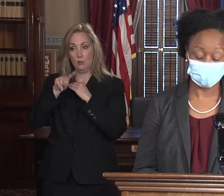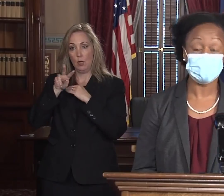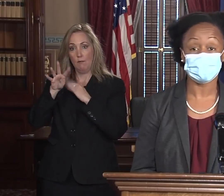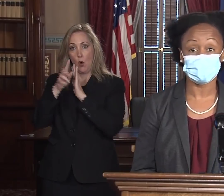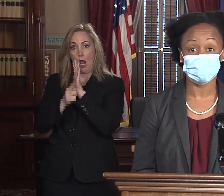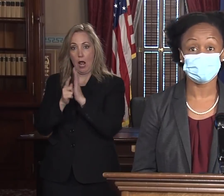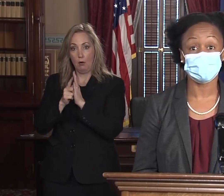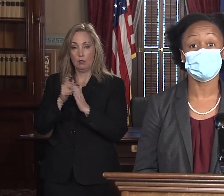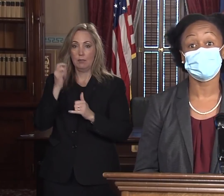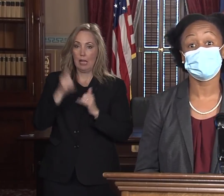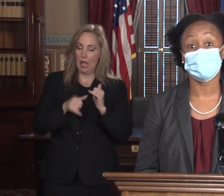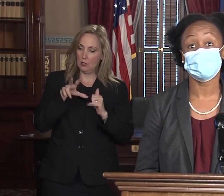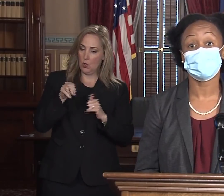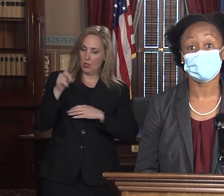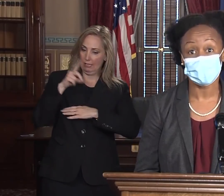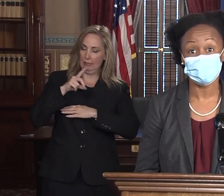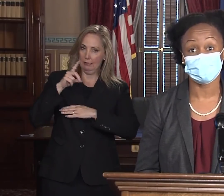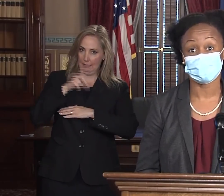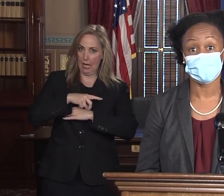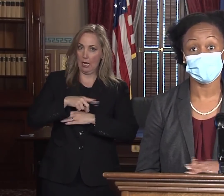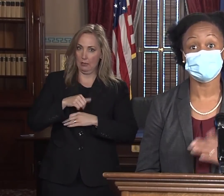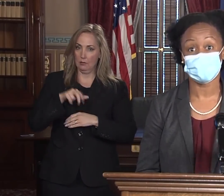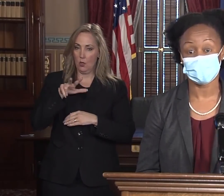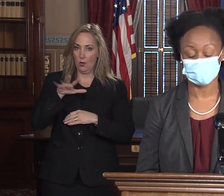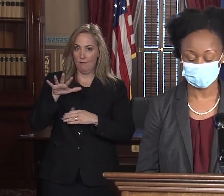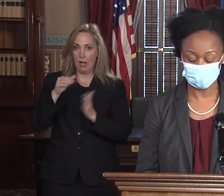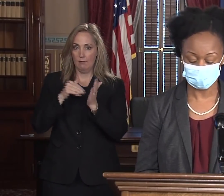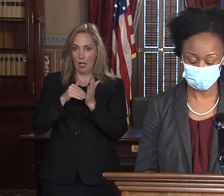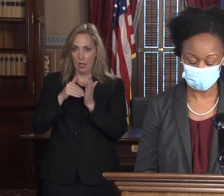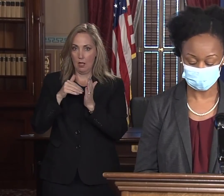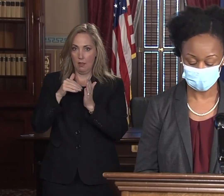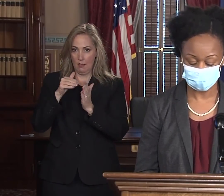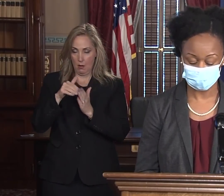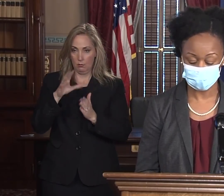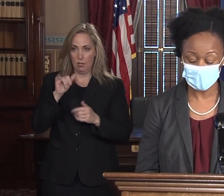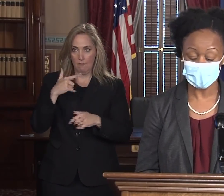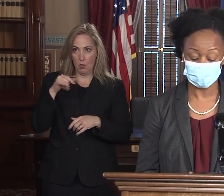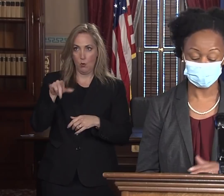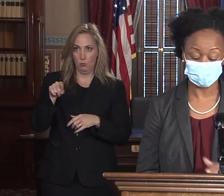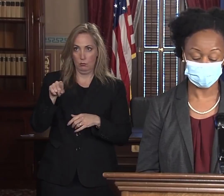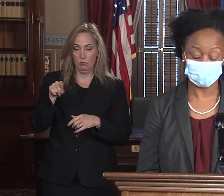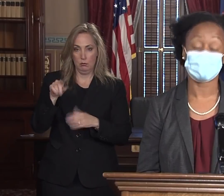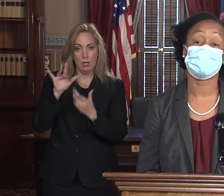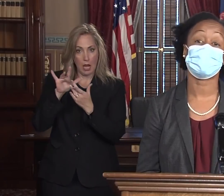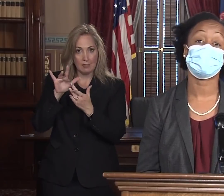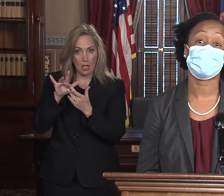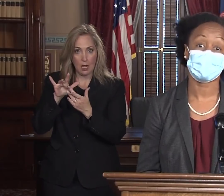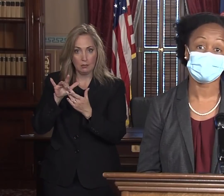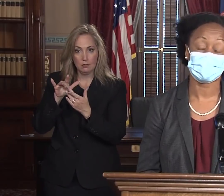POSITIVE CASES HAD AN INTERVIEW SUCCESSFULLY COMPLETED WITHIN 24 HOURS. OVER THE PAST 30 DAYS, NEARLY